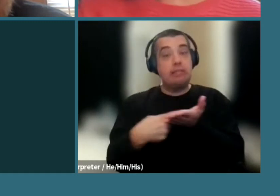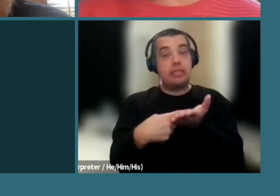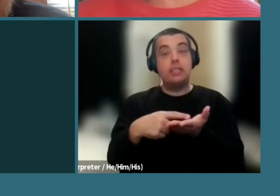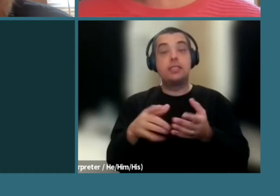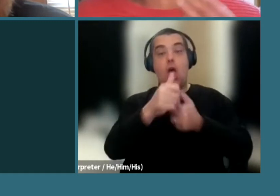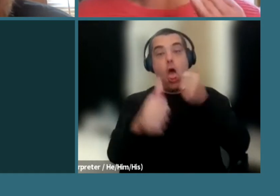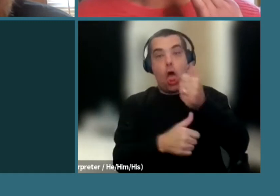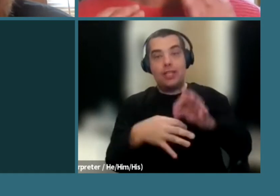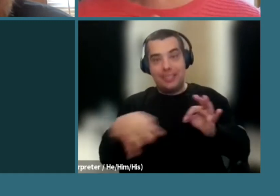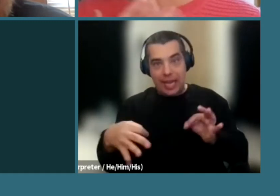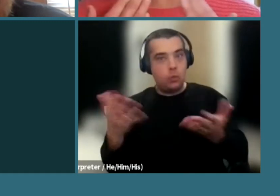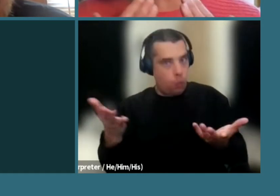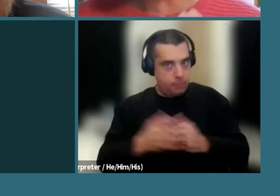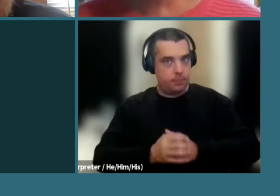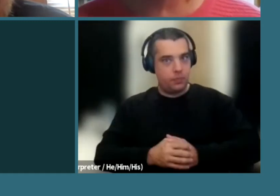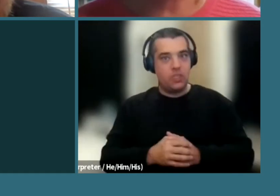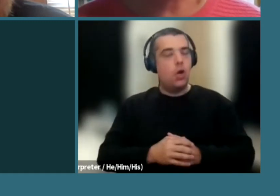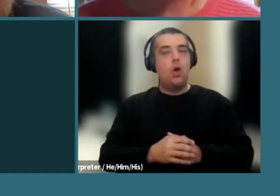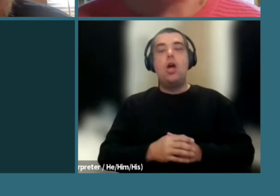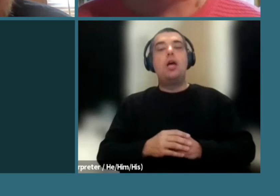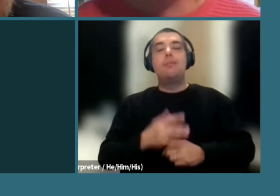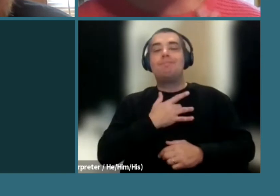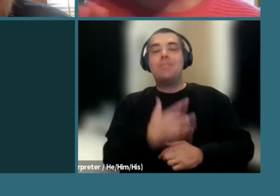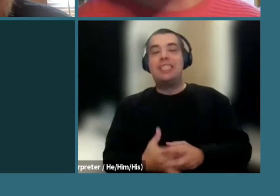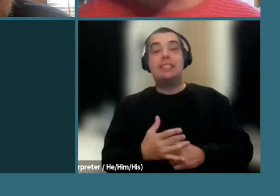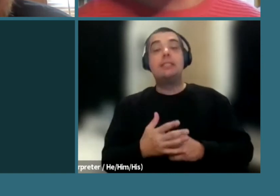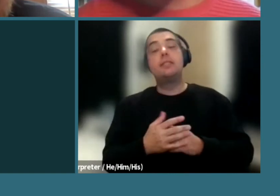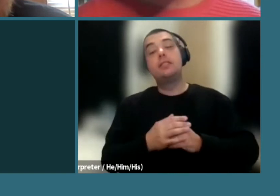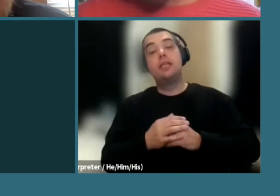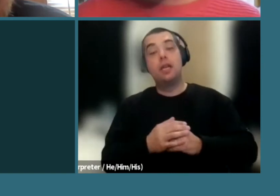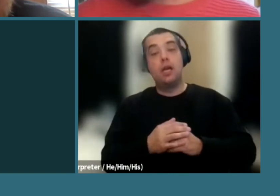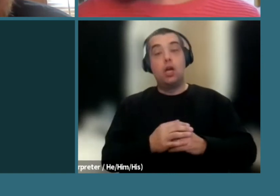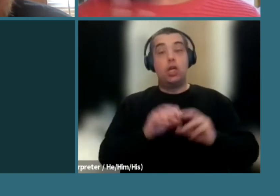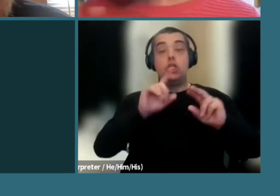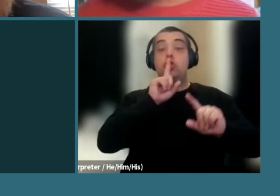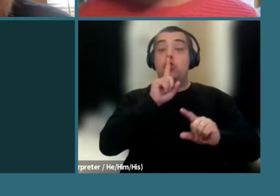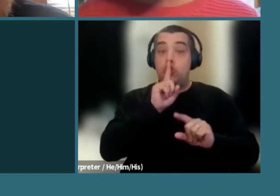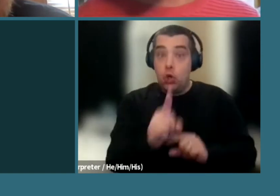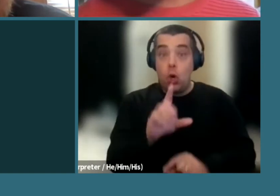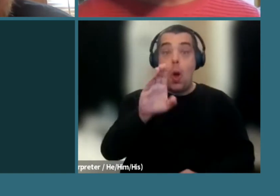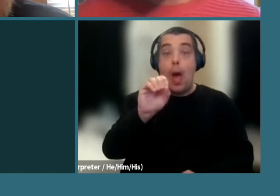image description is there's no such thing as true objectivity. It is so elusive.